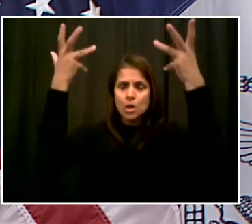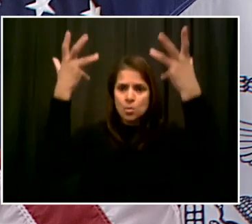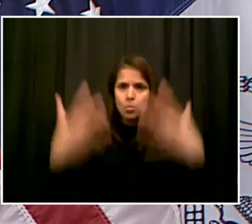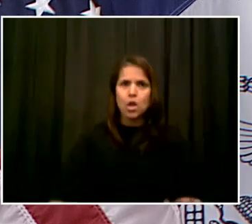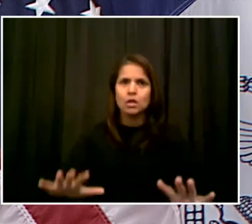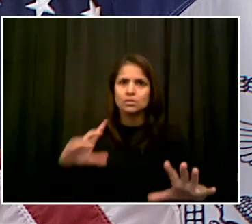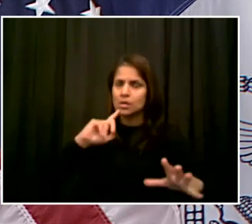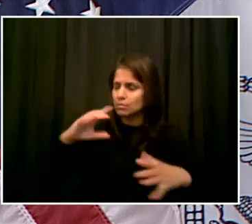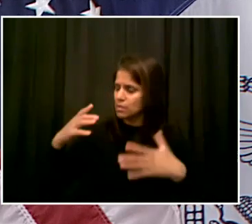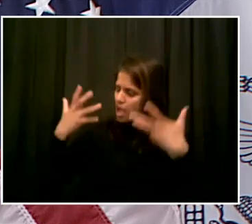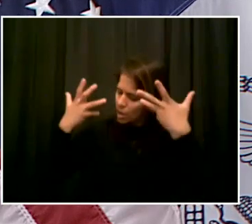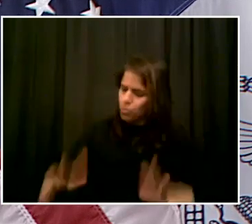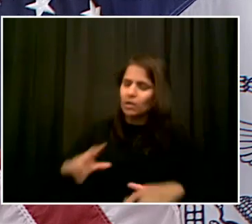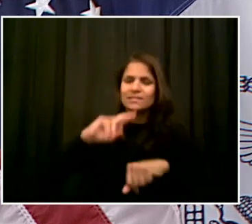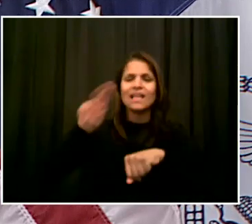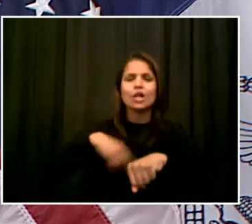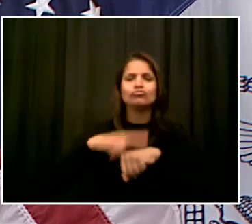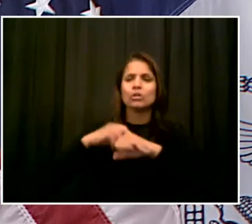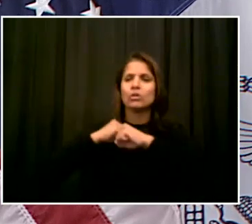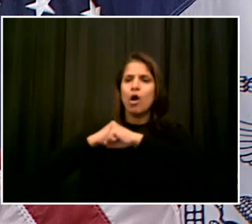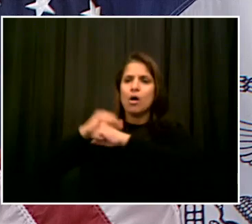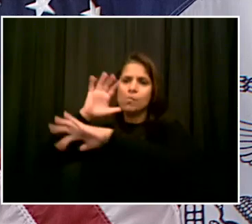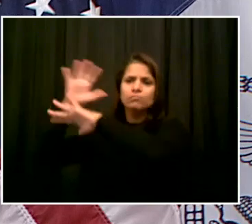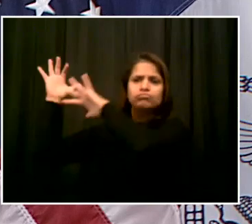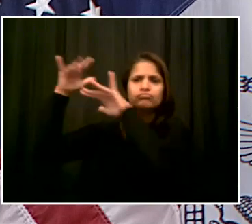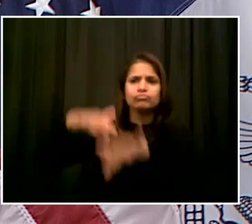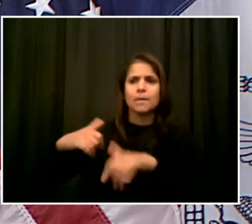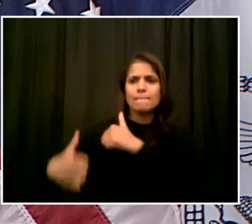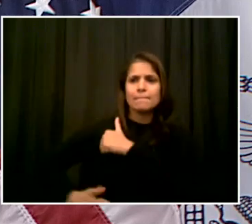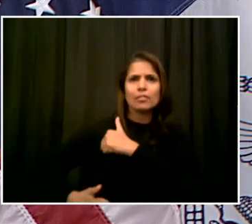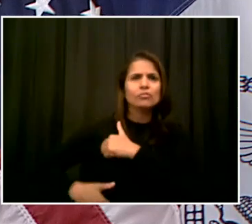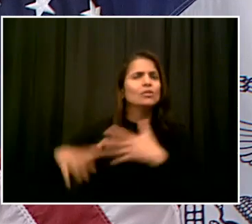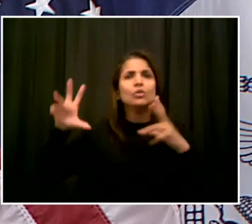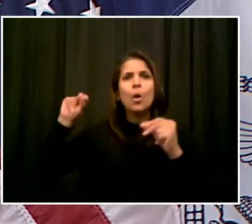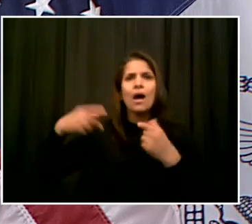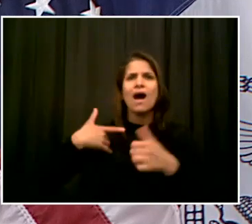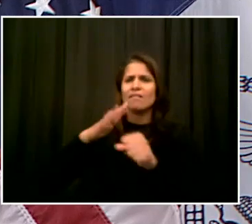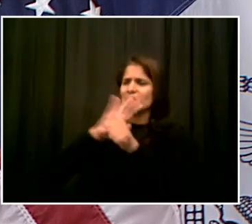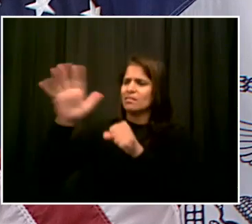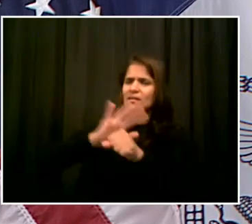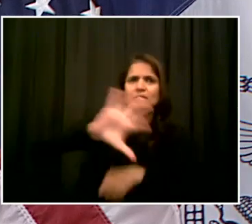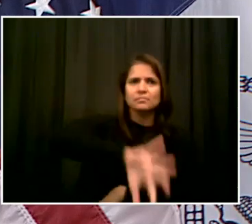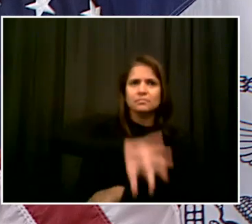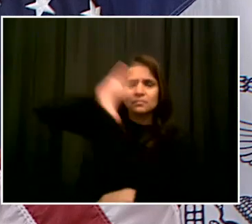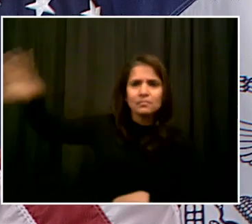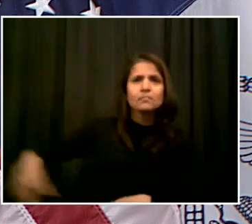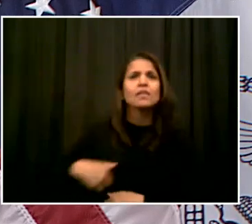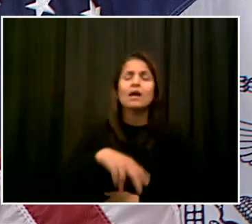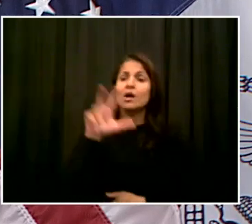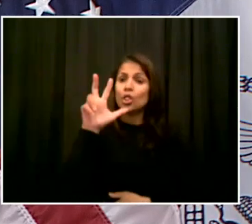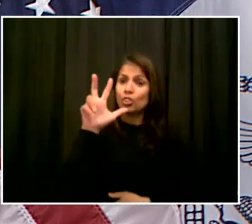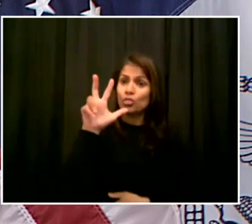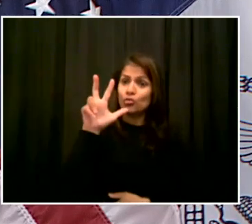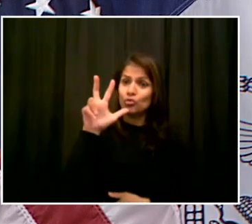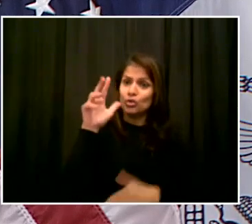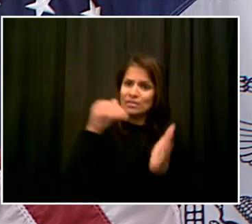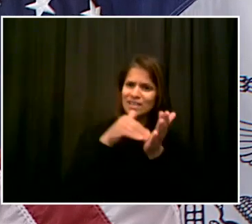DOWN THE MARKER. WE HAVE 36,000